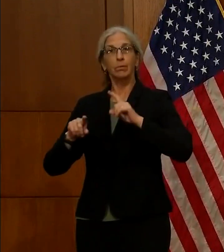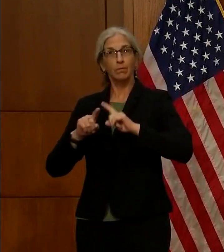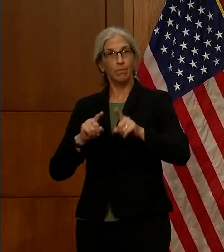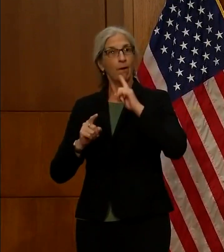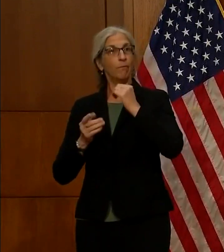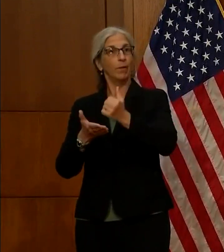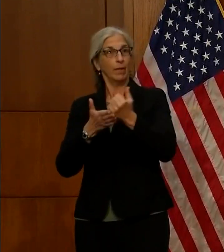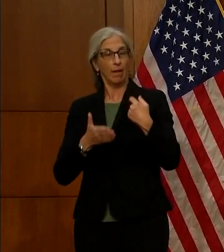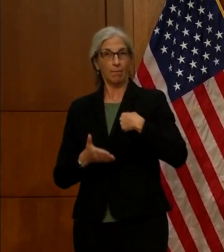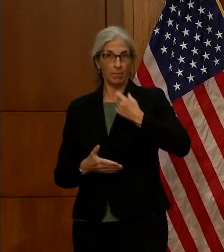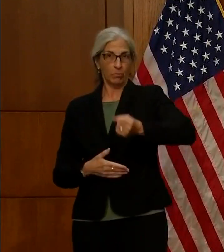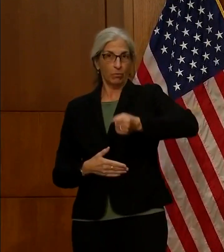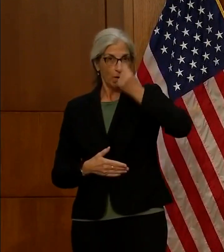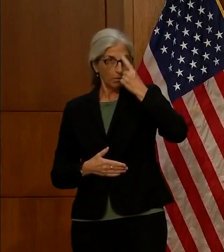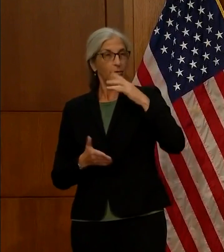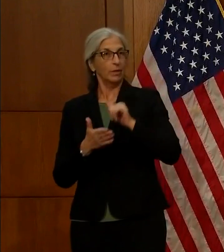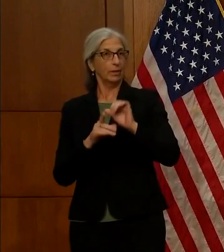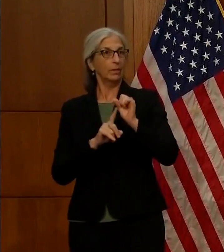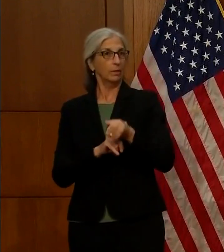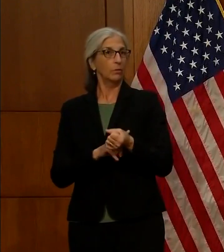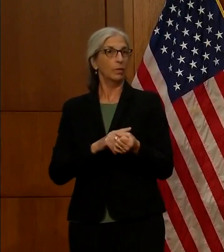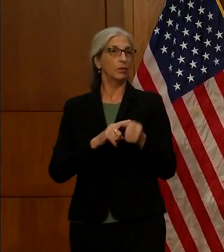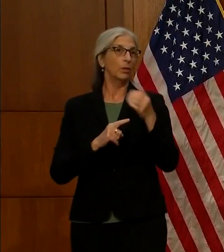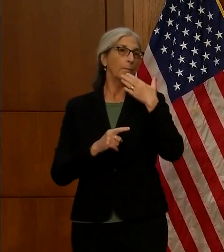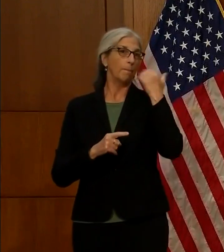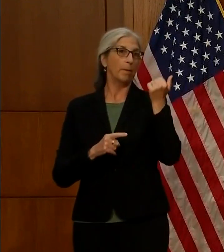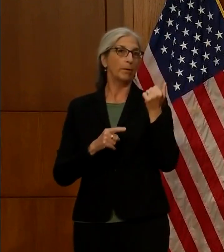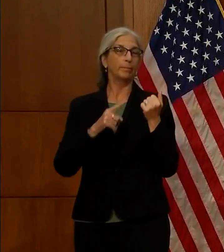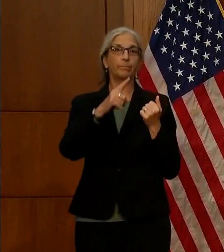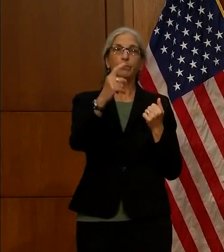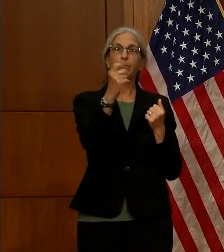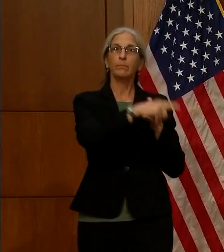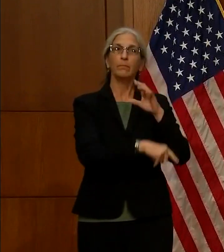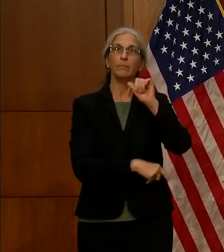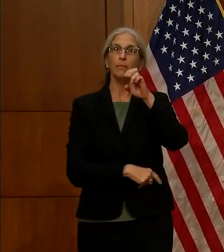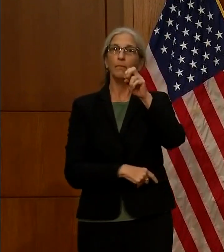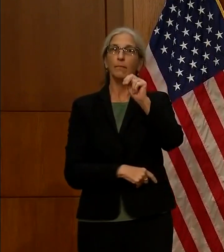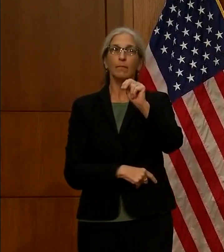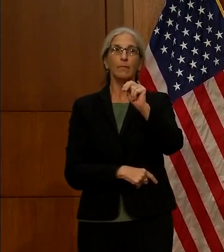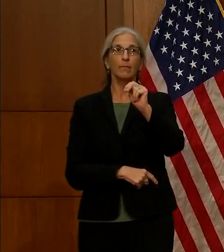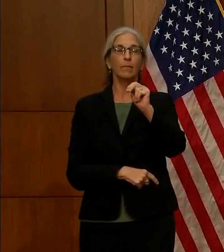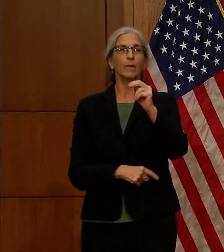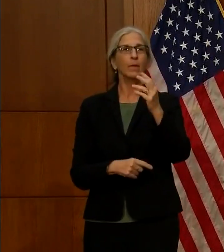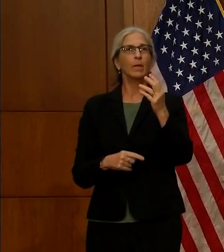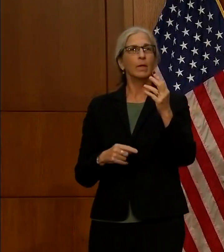BUT- IT- IT HELPED PUT THINGS